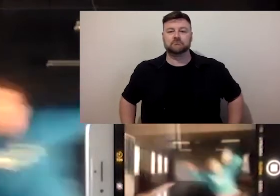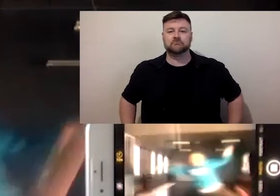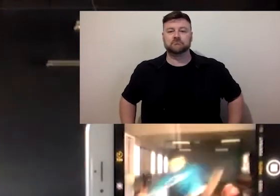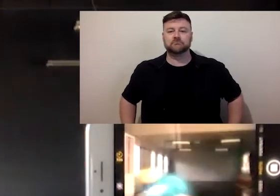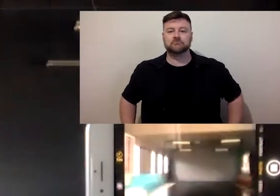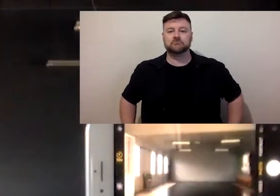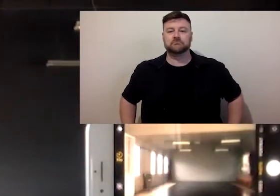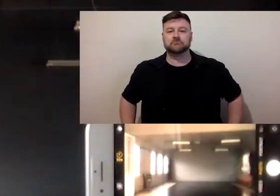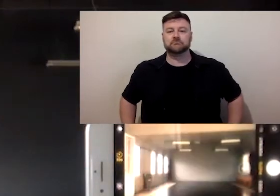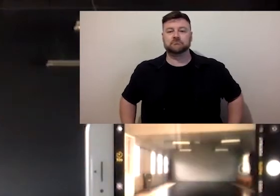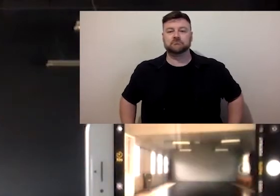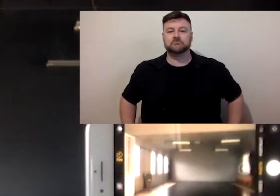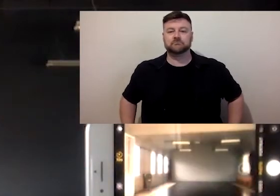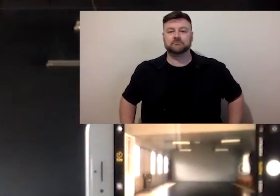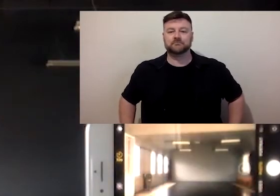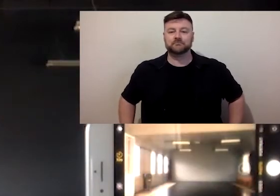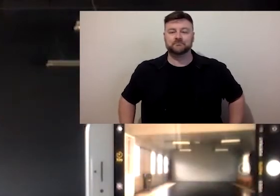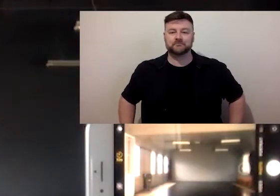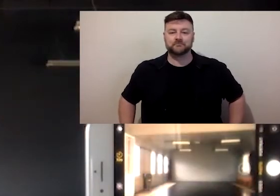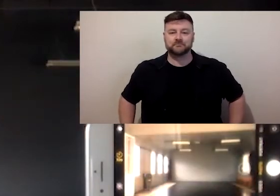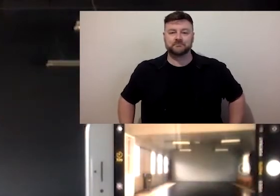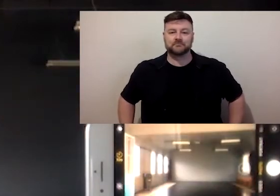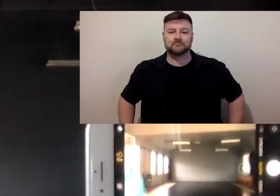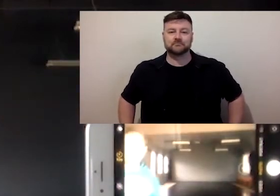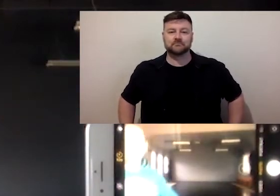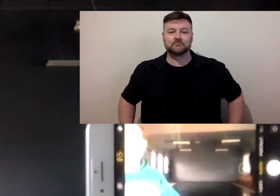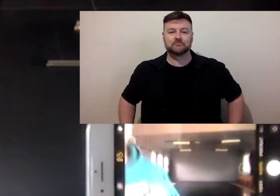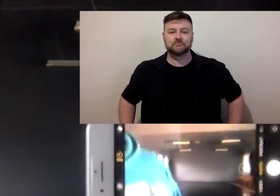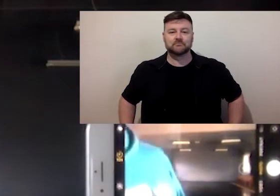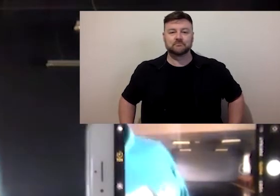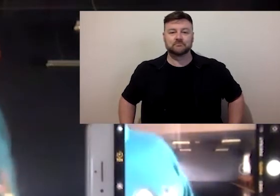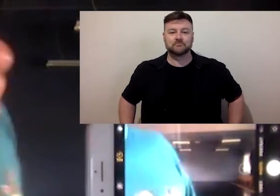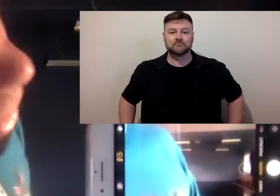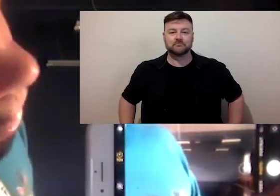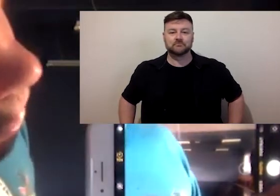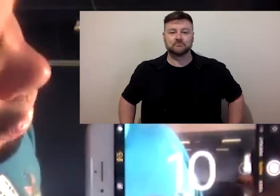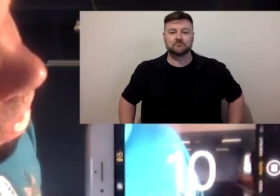choreographing within the frame.